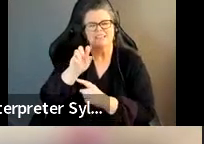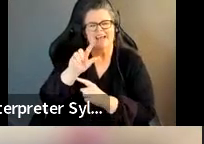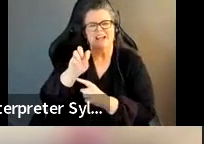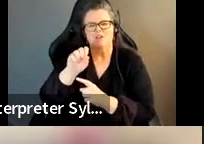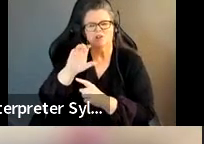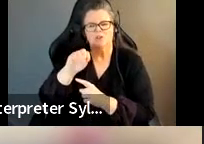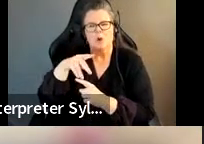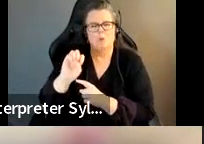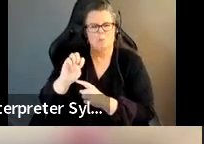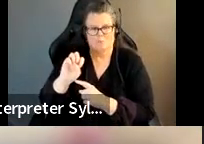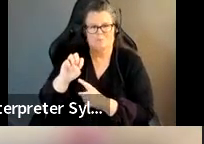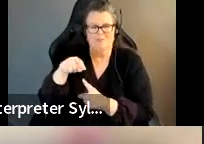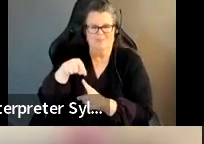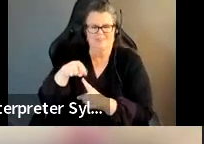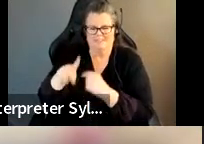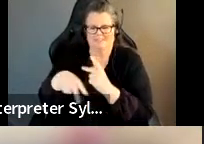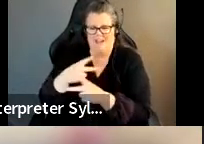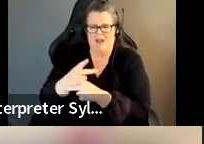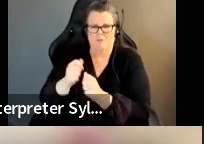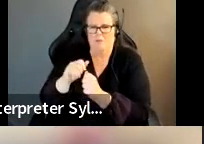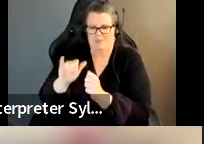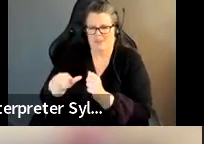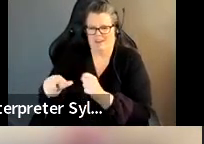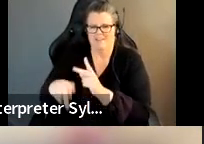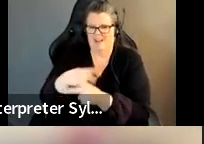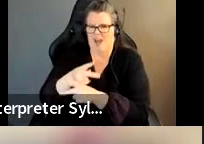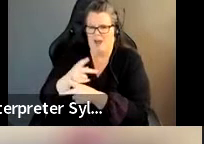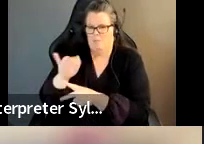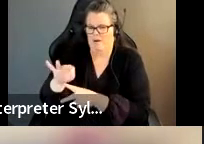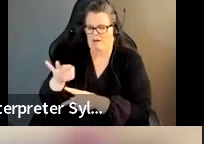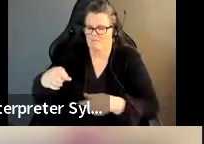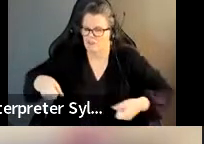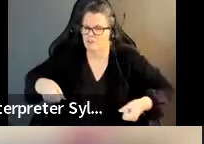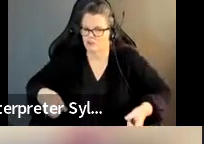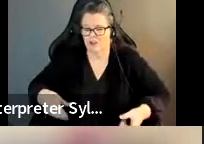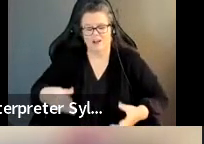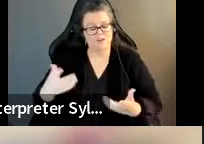So there's a lot of trade-off considerations that come into play when -- that are affected